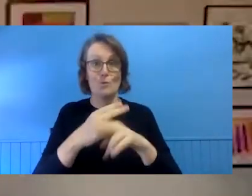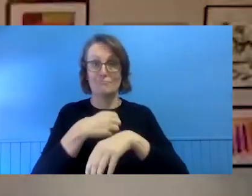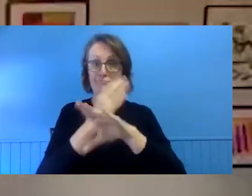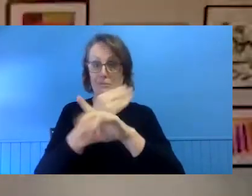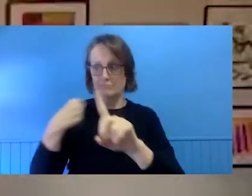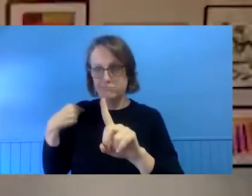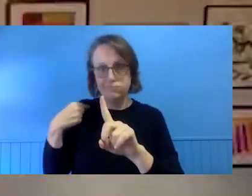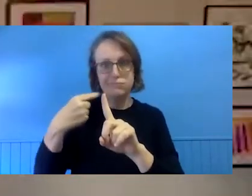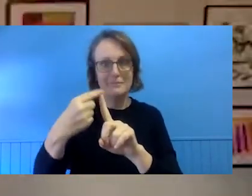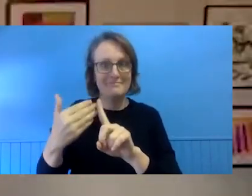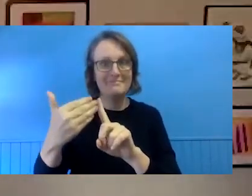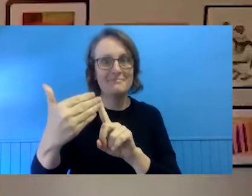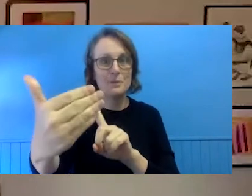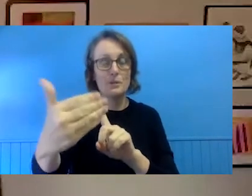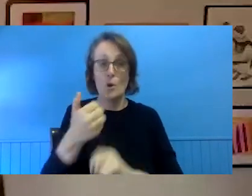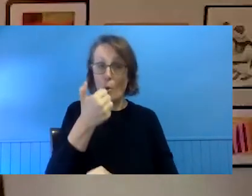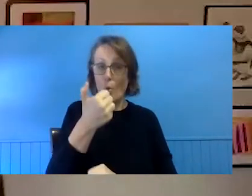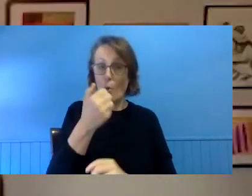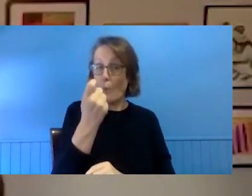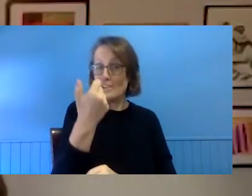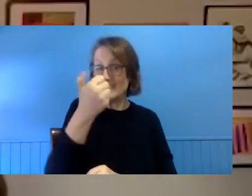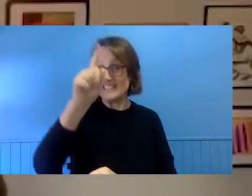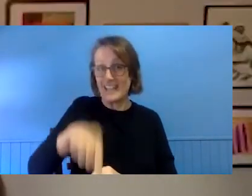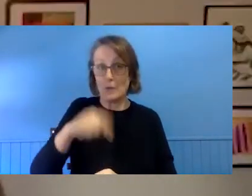amazed to have had almost close to 6000 of you join our sessions along the way and we